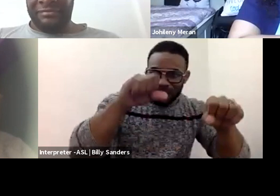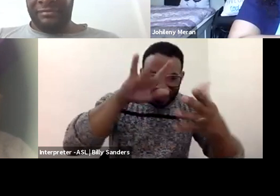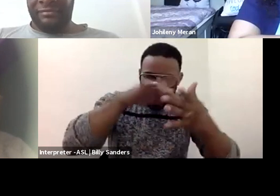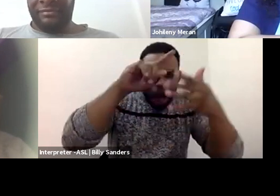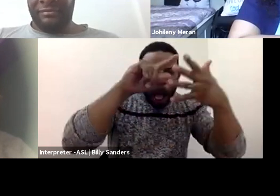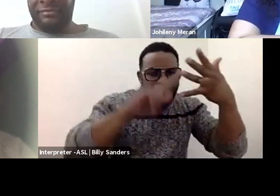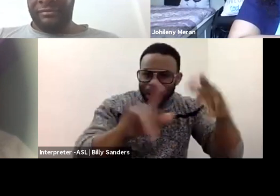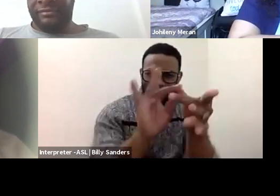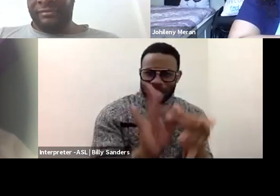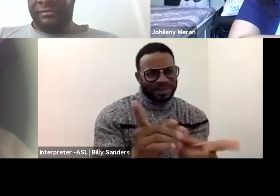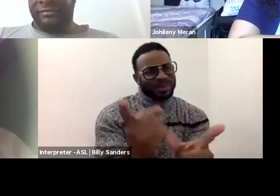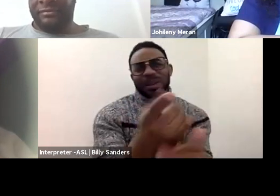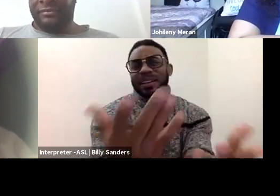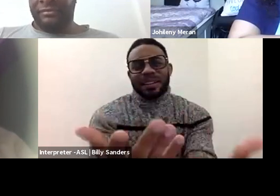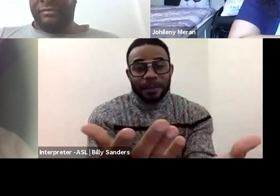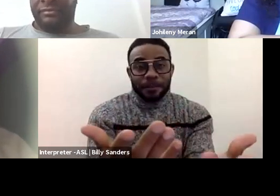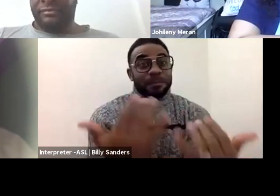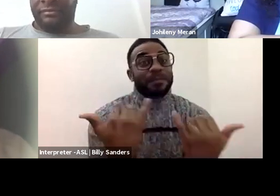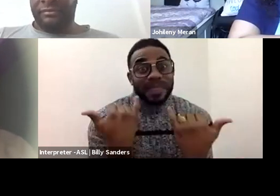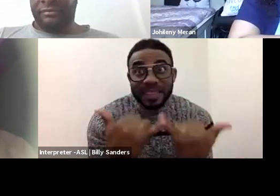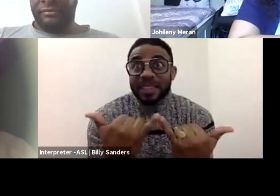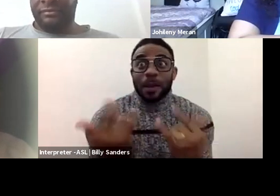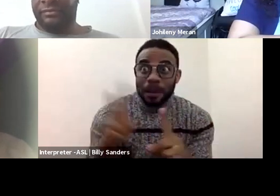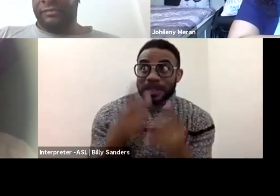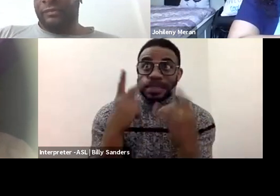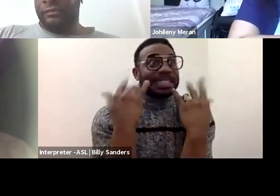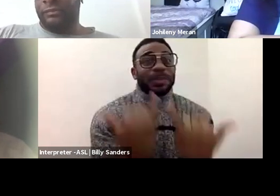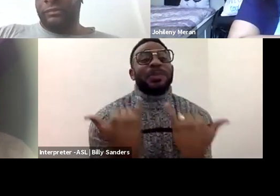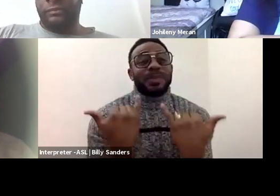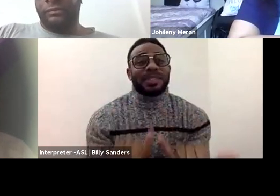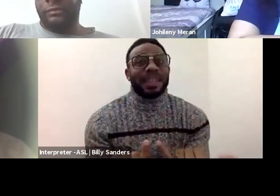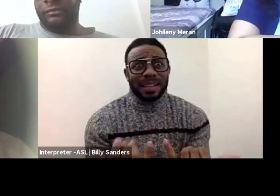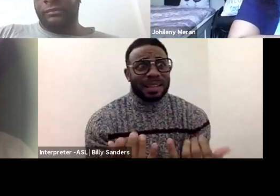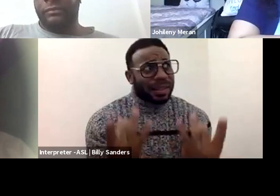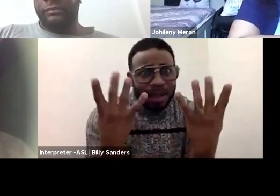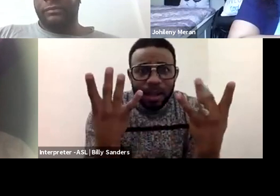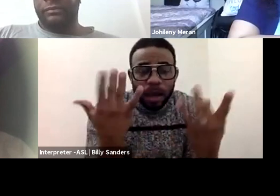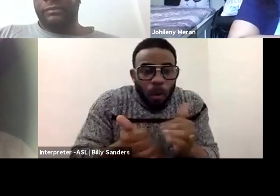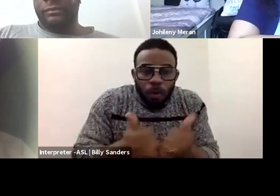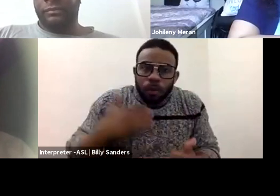you mentioned and it is still being practiced today and most of us would not know or the